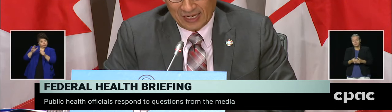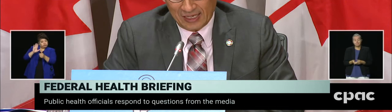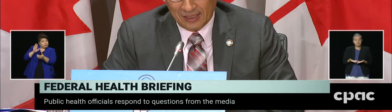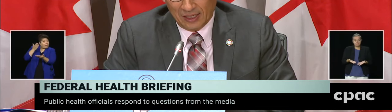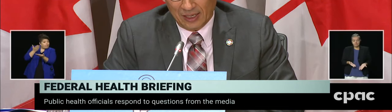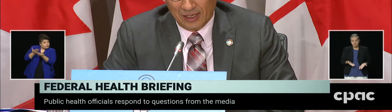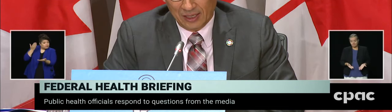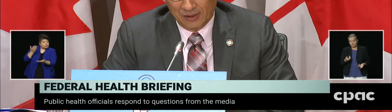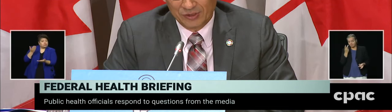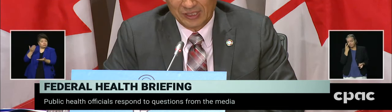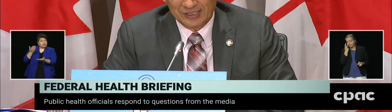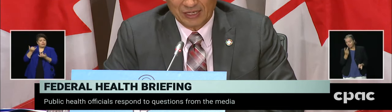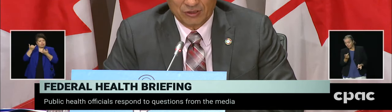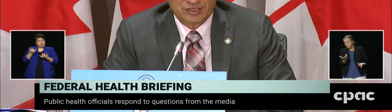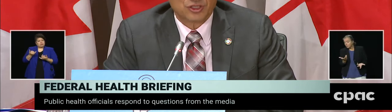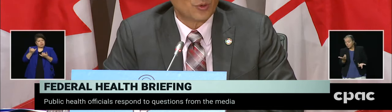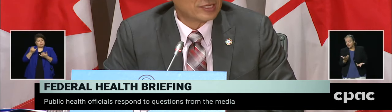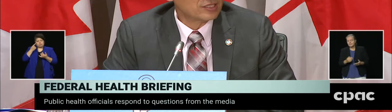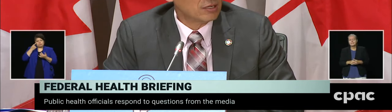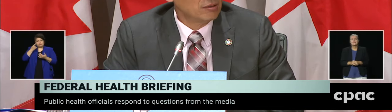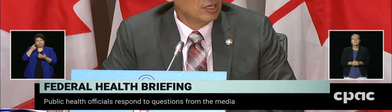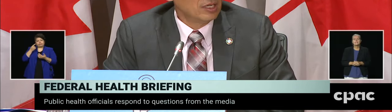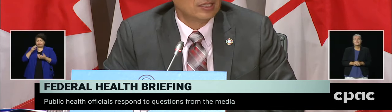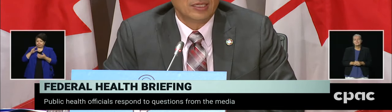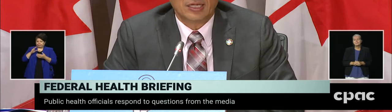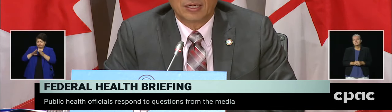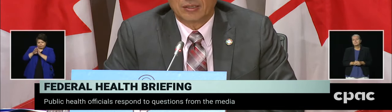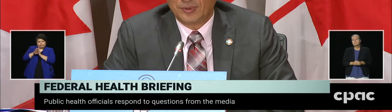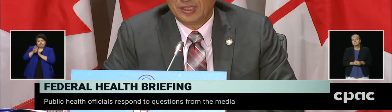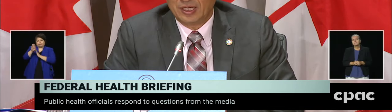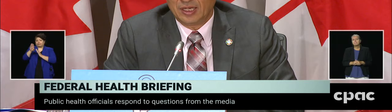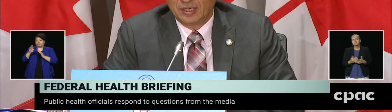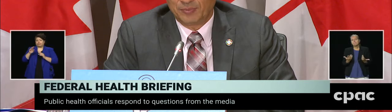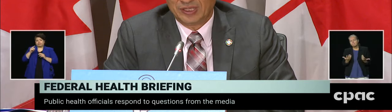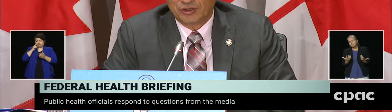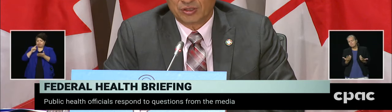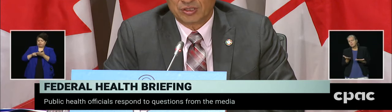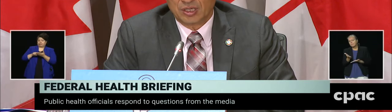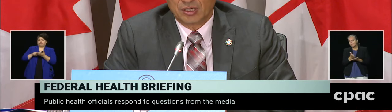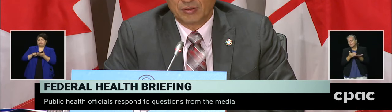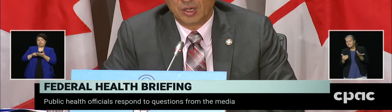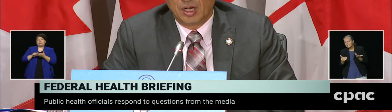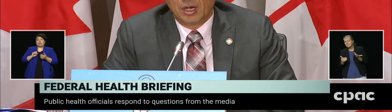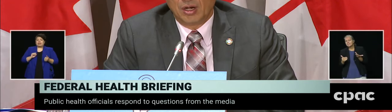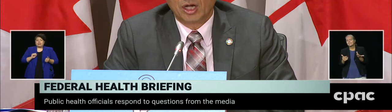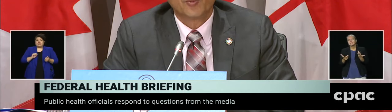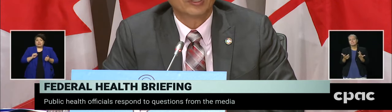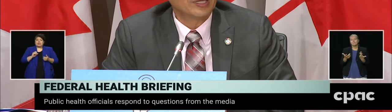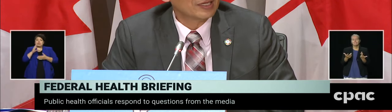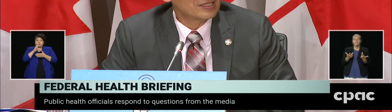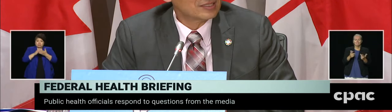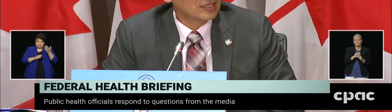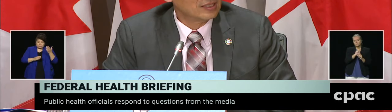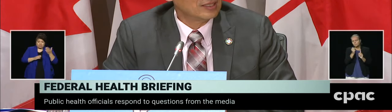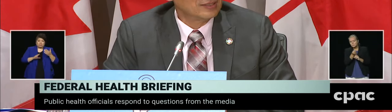SCIENTIFIC EVIDENCE THAT IS